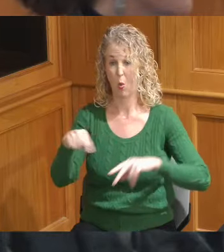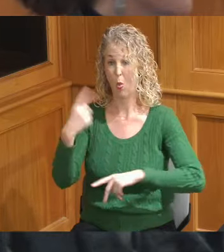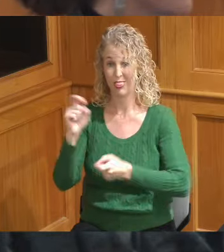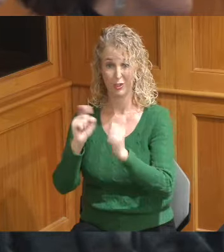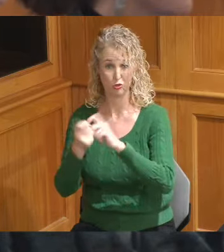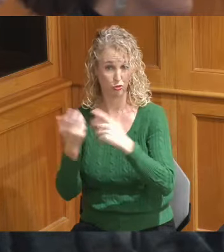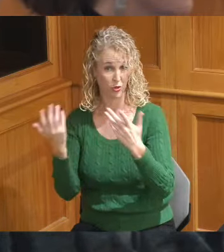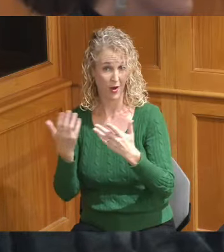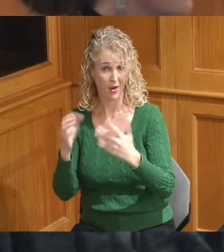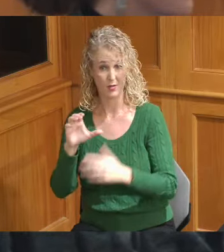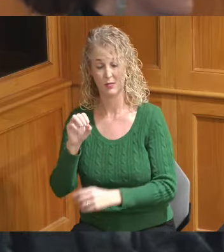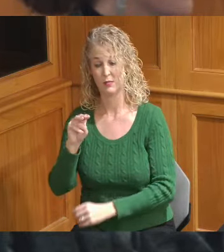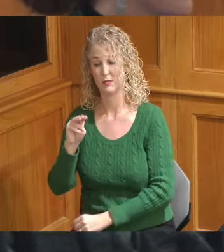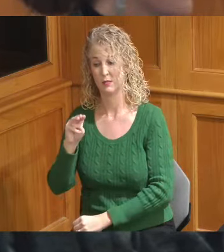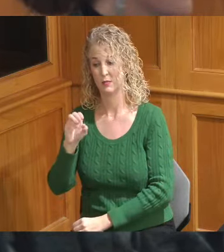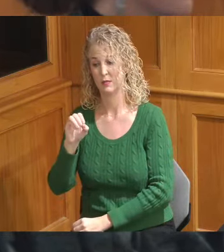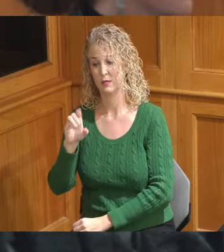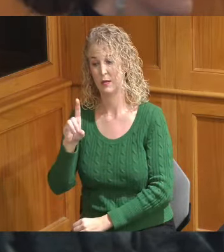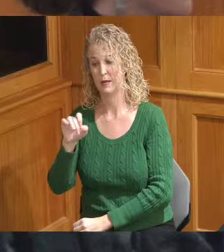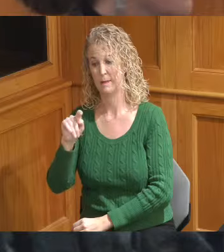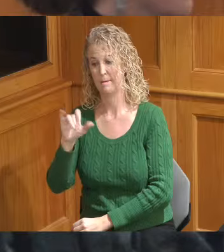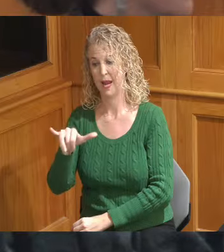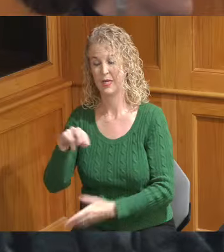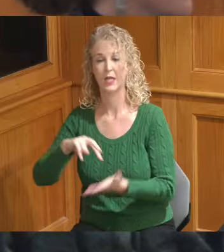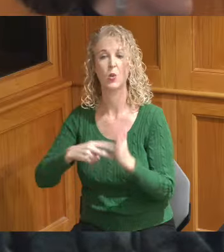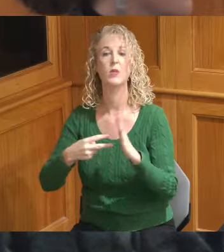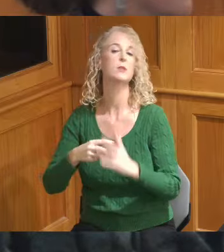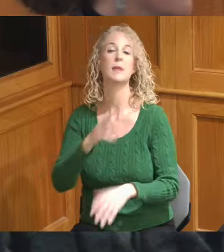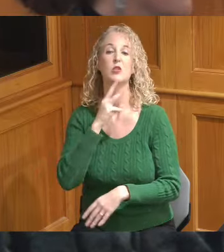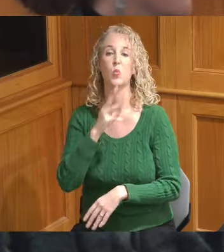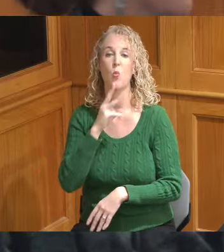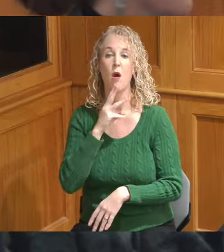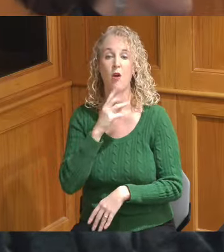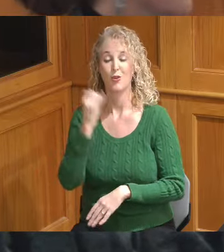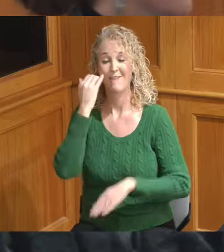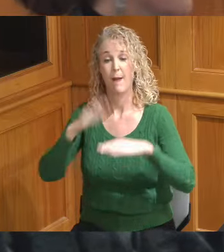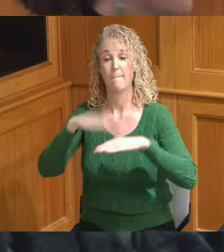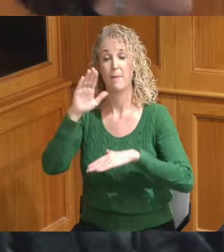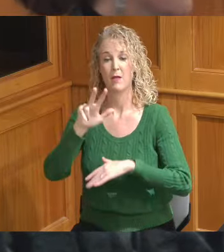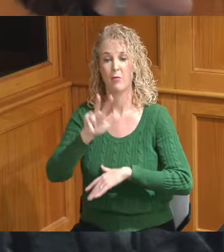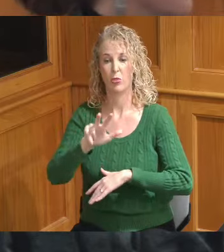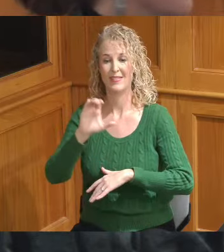our commodity charge which is the charge for water usage over 3 CCF. that is moving from the current